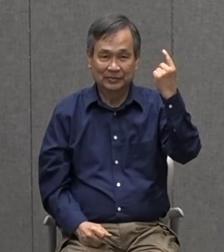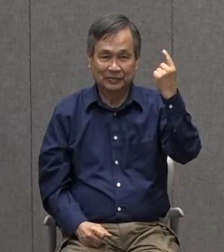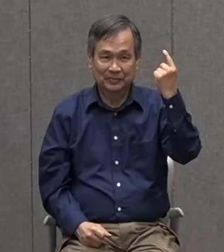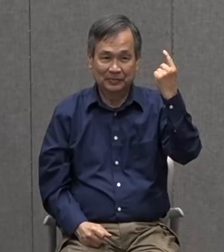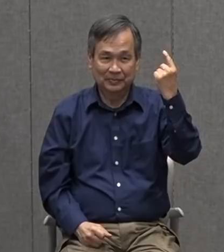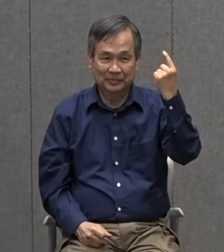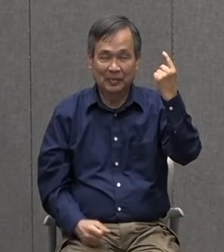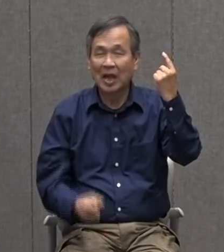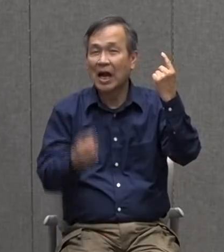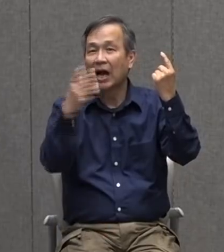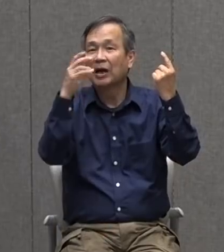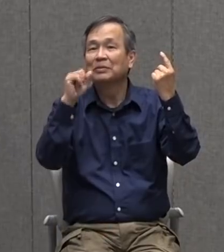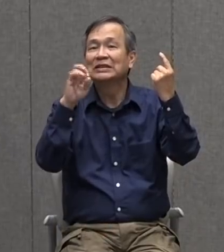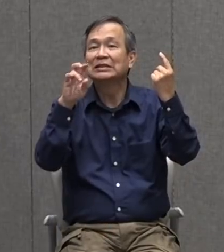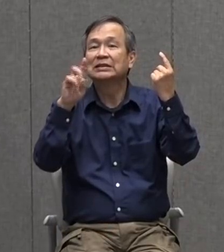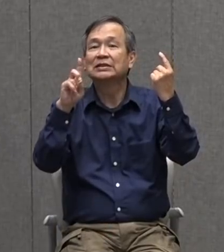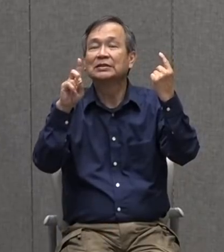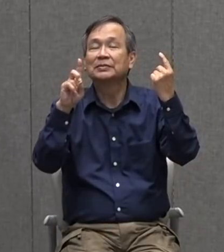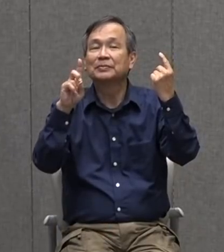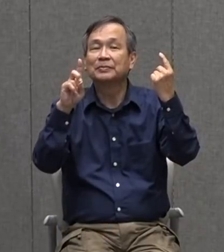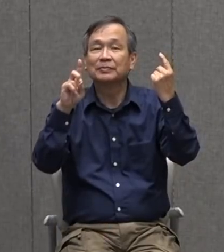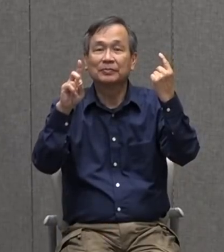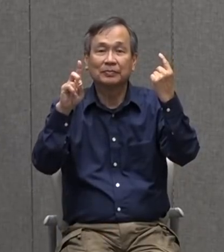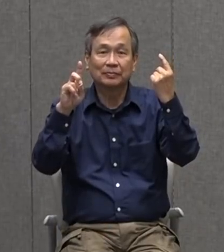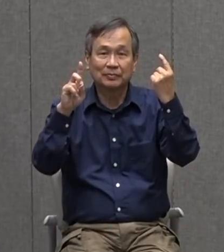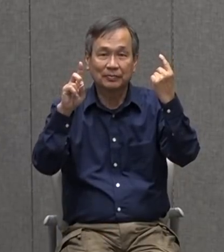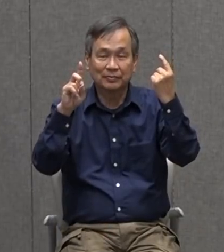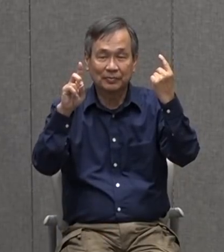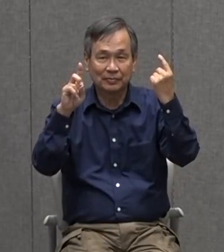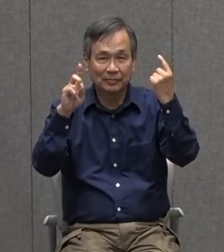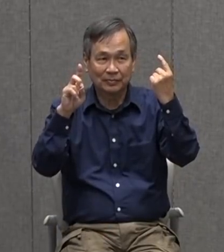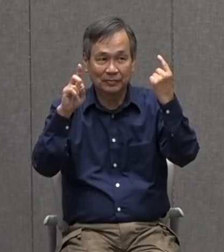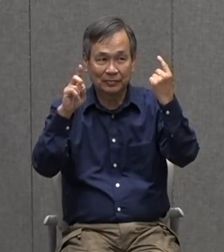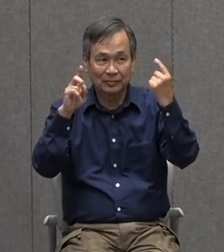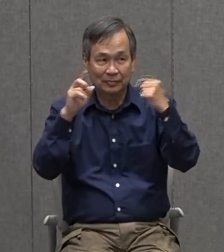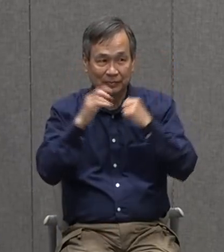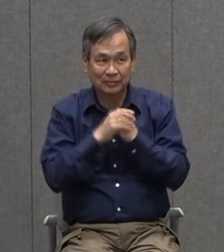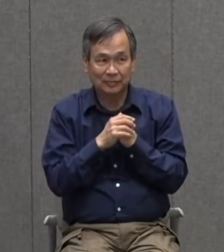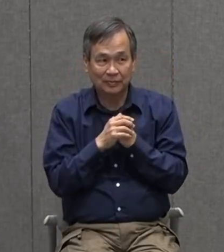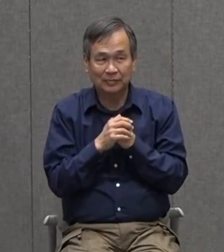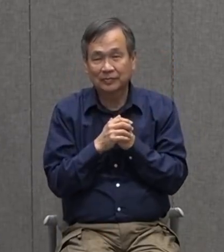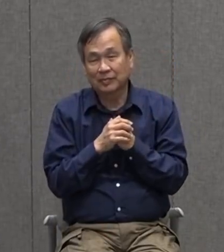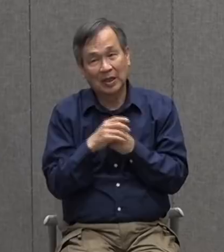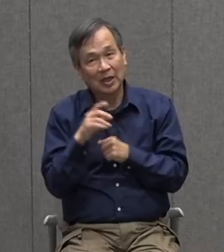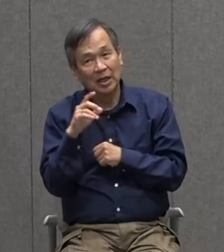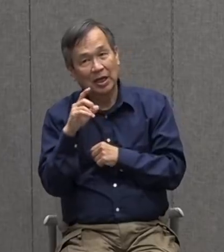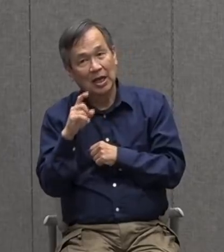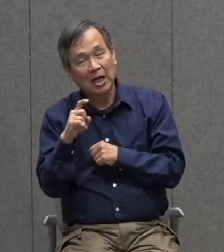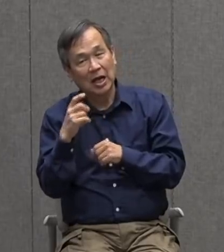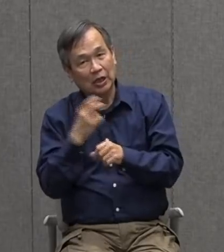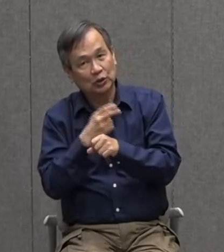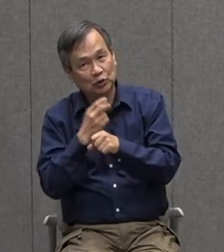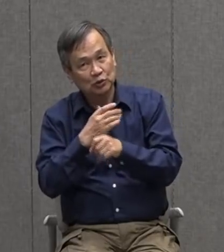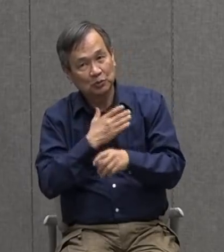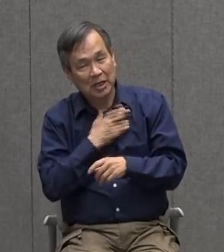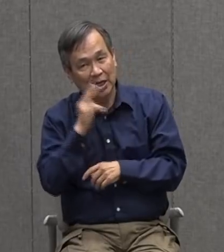how many seeds did he, sorry, I yes, I do need a little notes every so often.